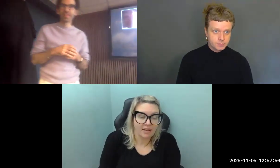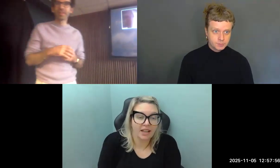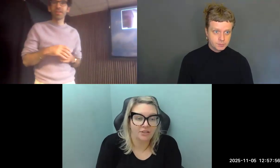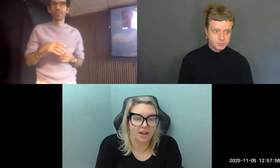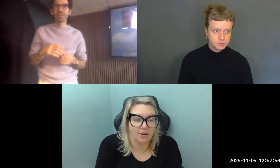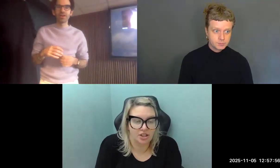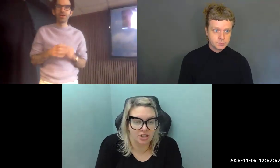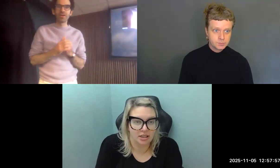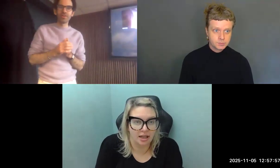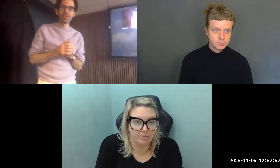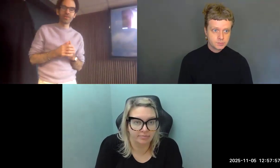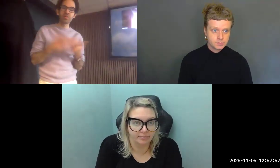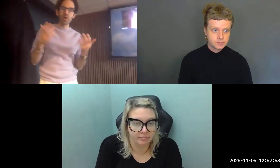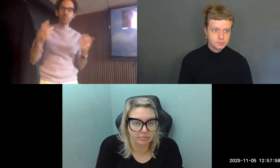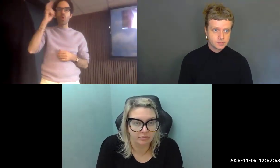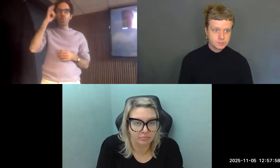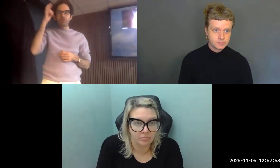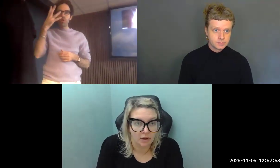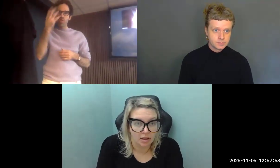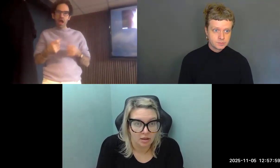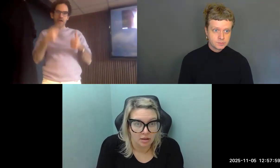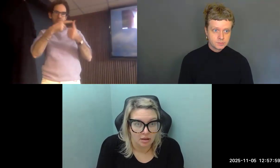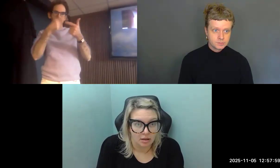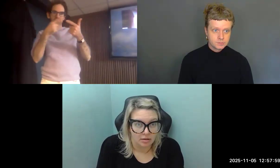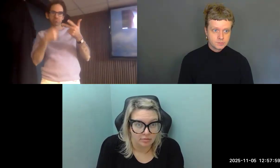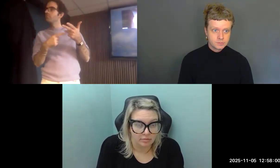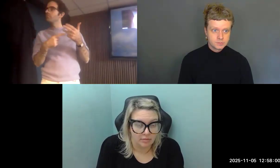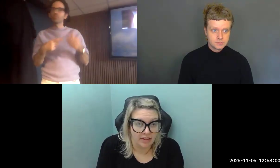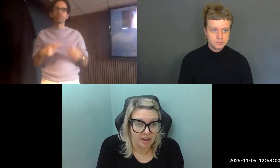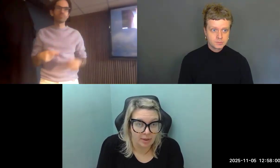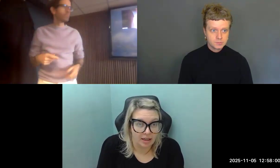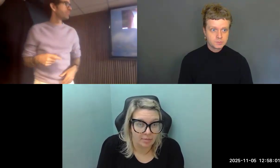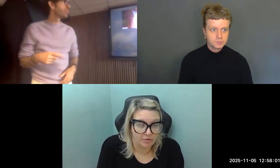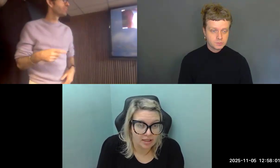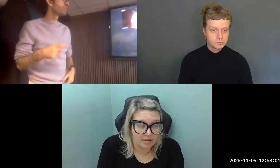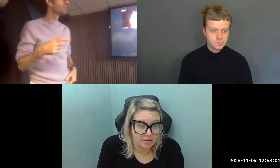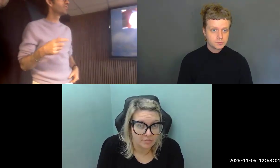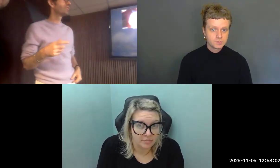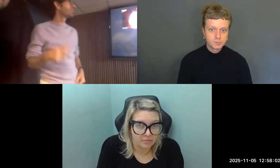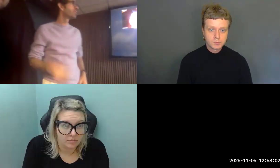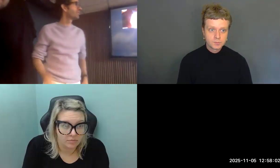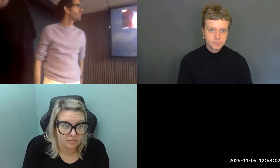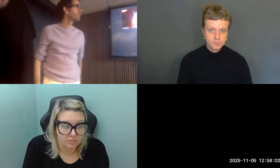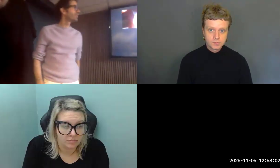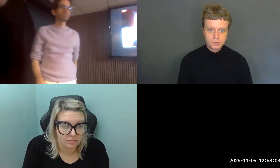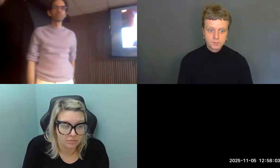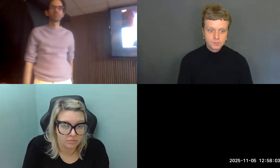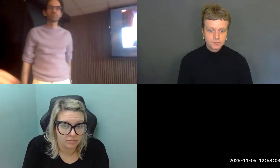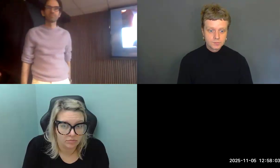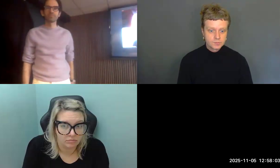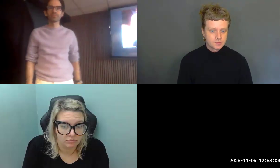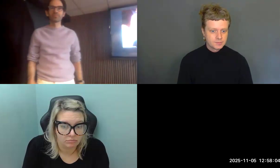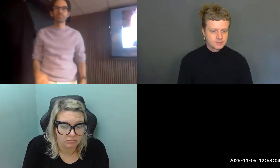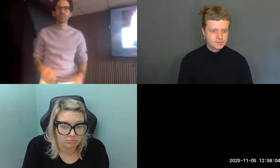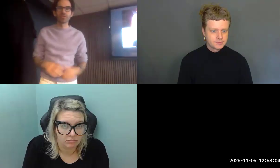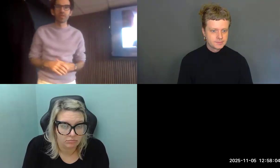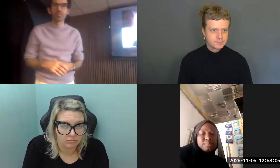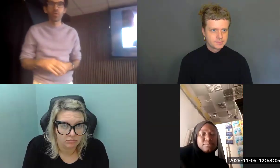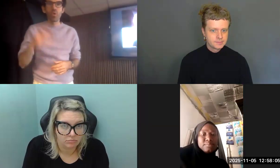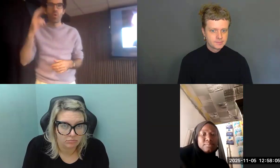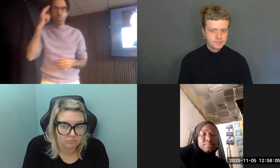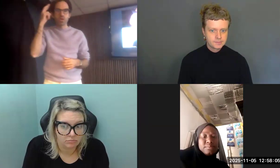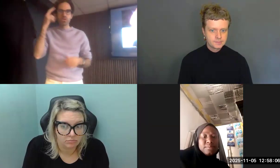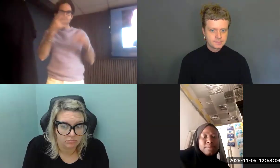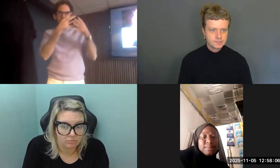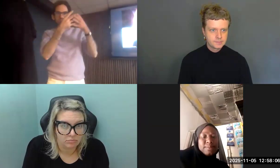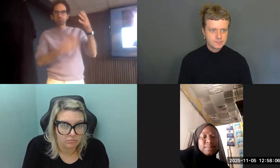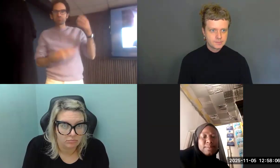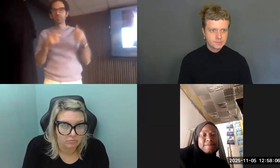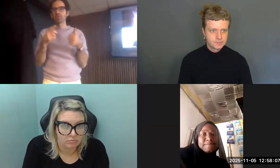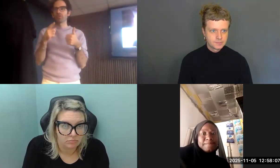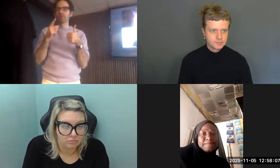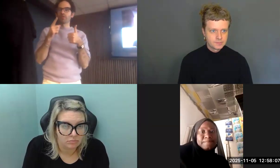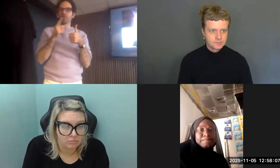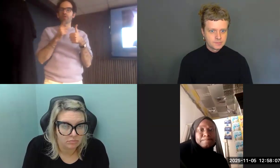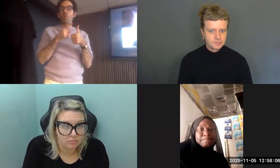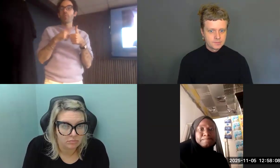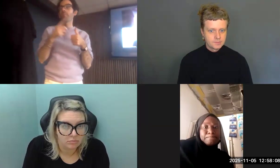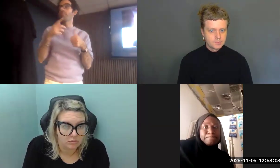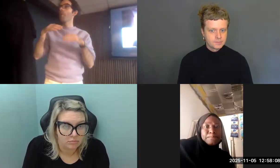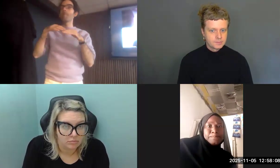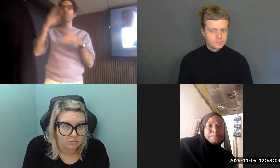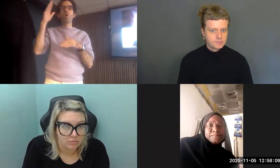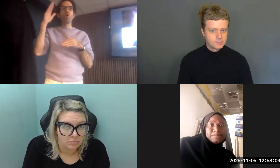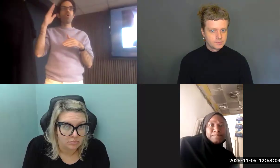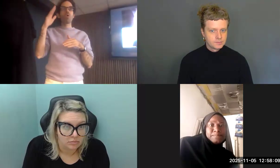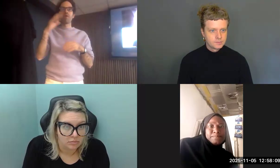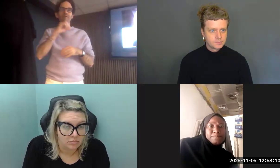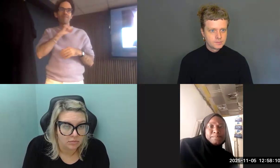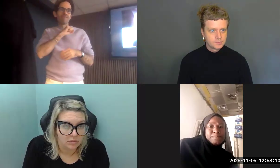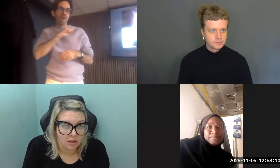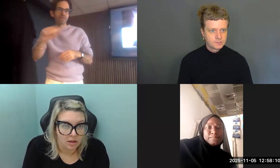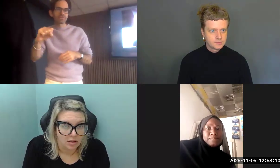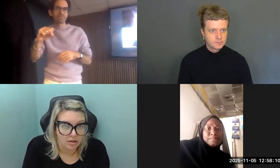Thank you for that question. … There could be a number of reasons.